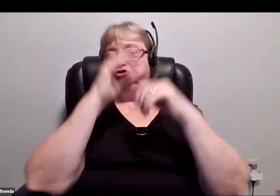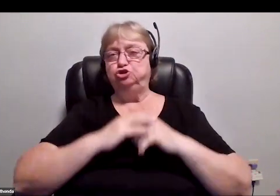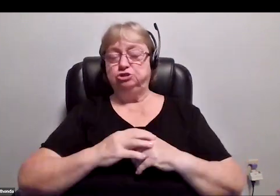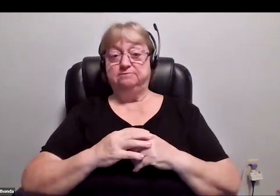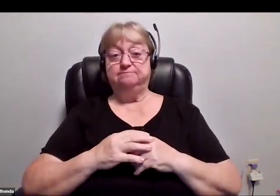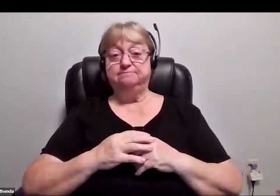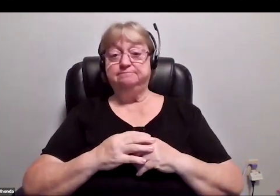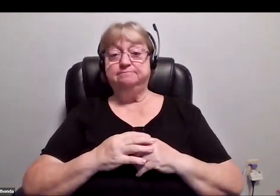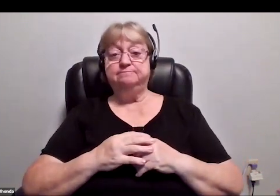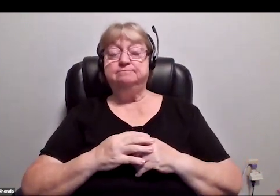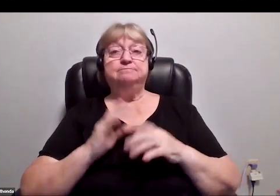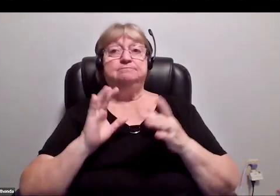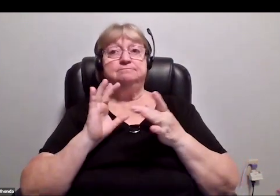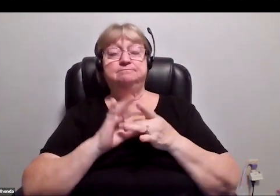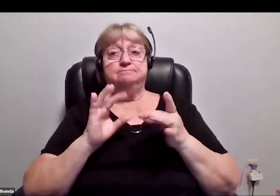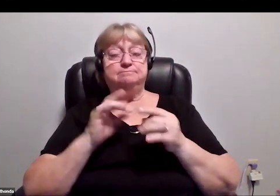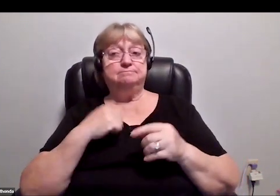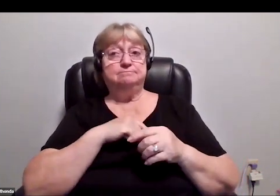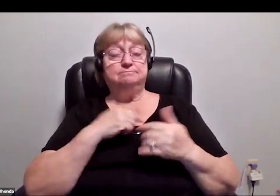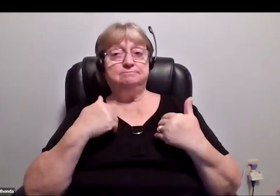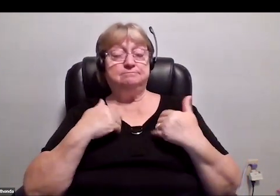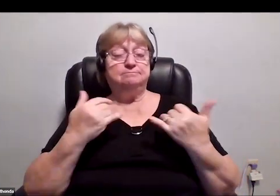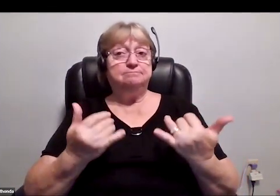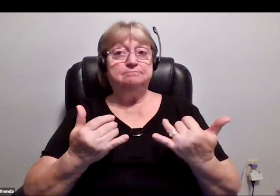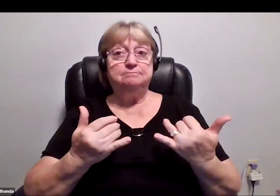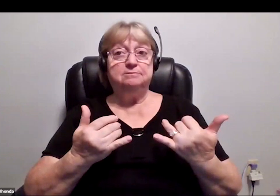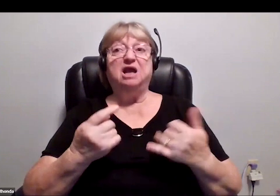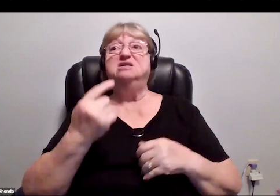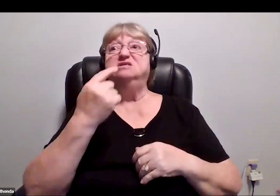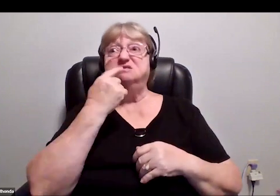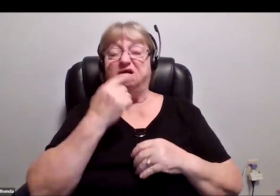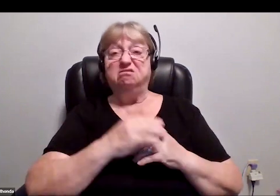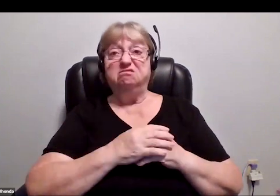The stories we currently have suck. There's no better way to put it.